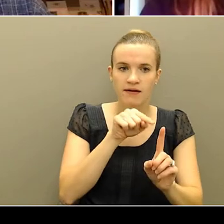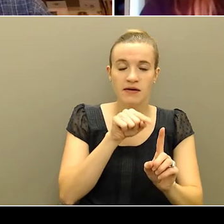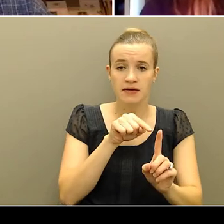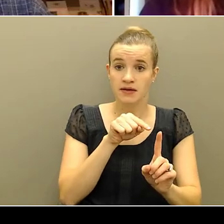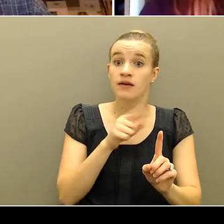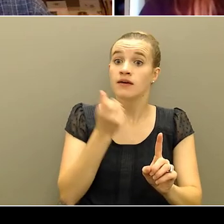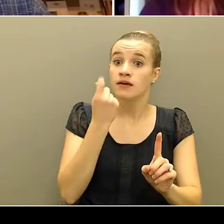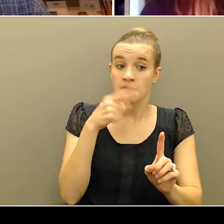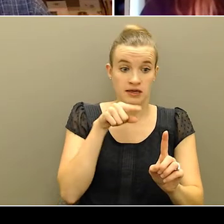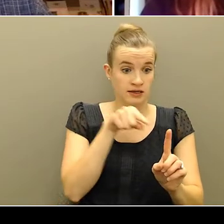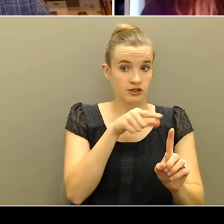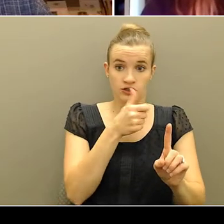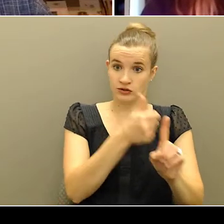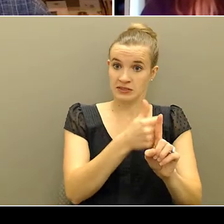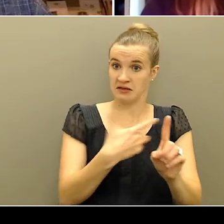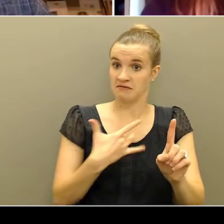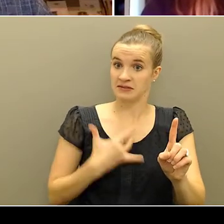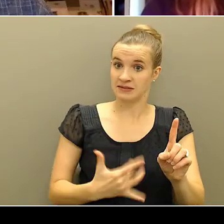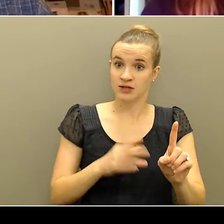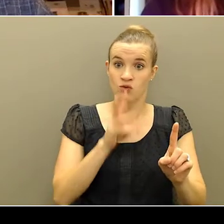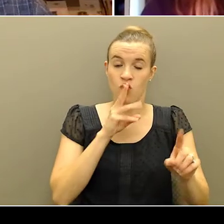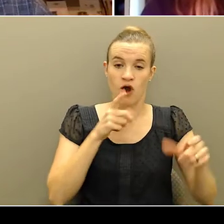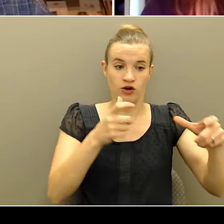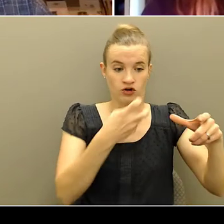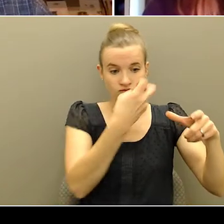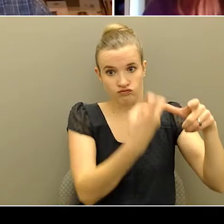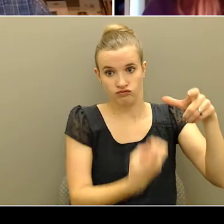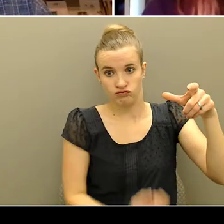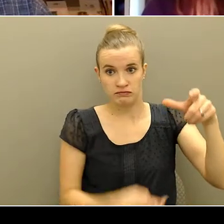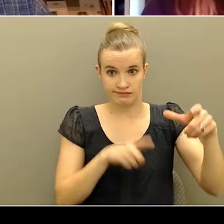Sports, their response was, yeah, let's make it work. And let's, let's figure